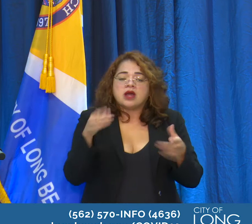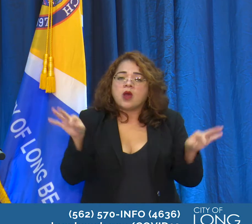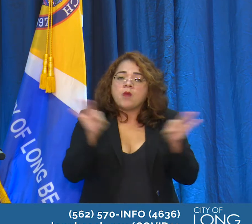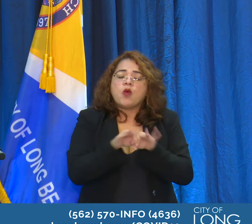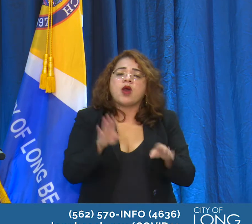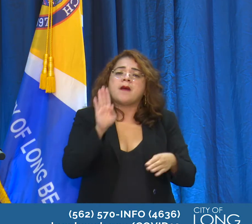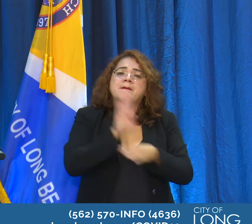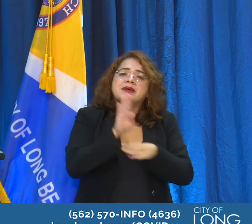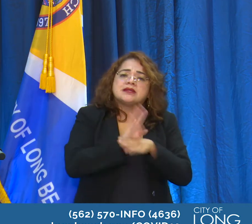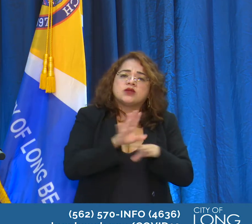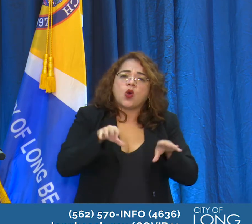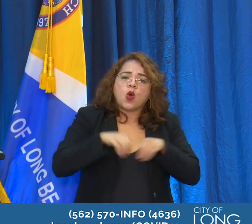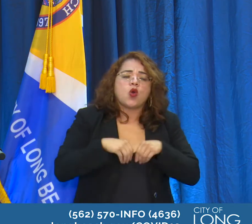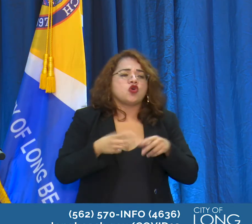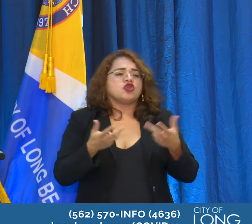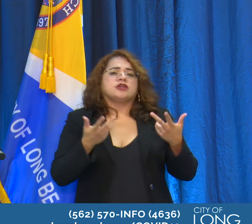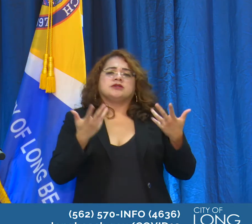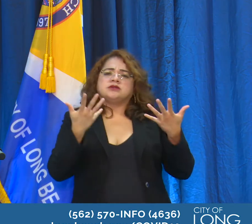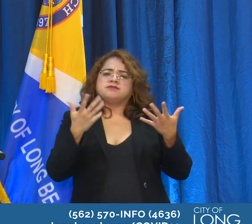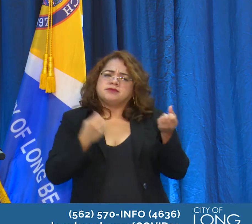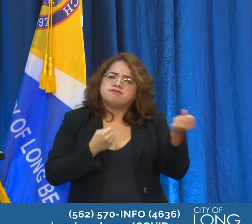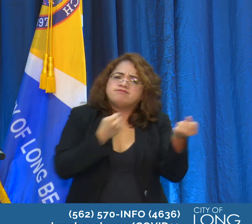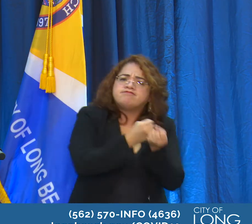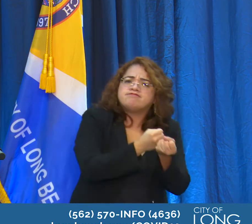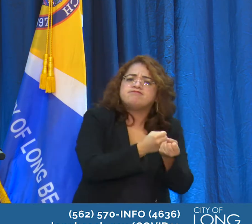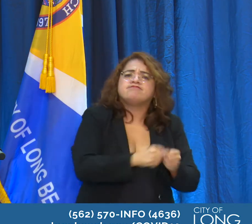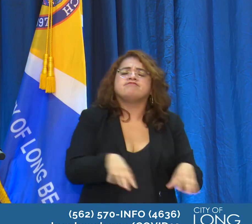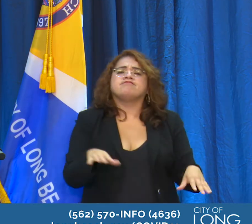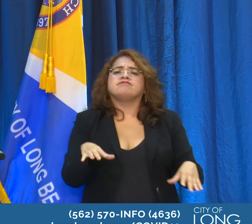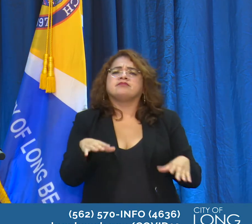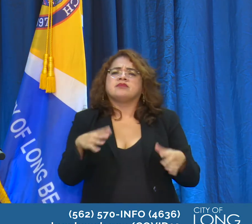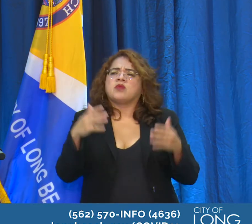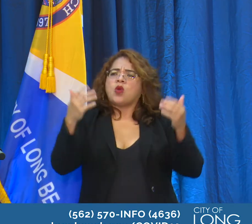owners have made, and for all of us to return to when things get back to normal so please,